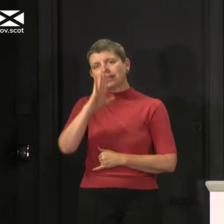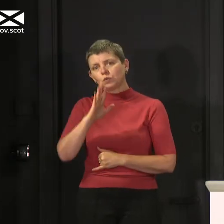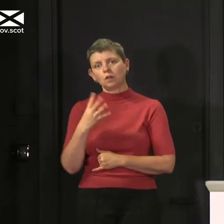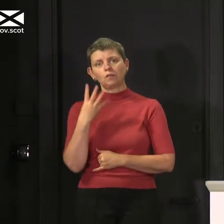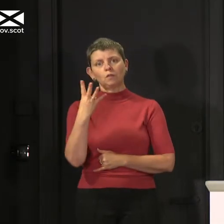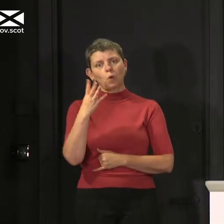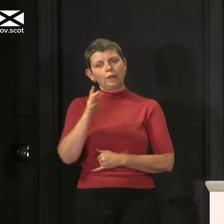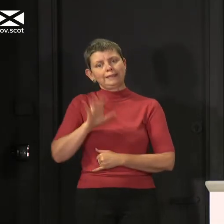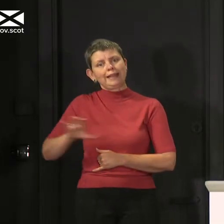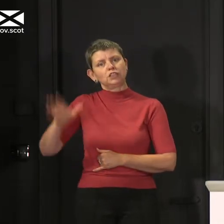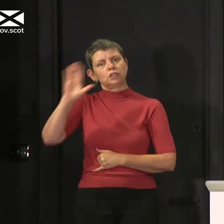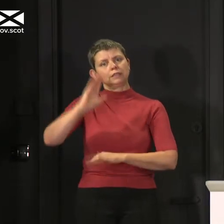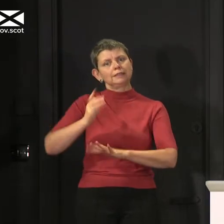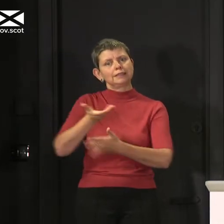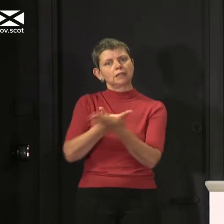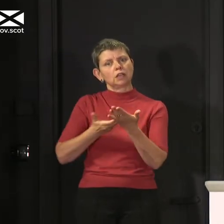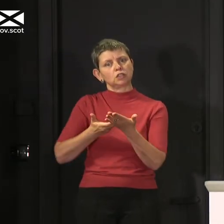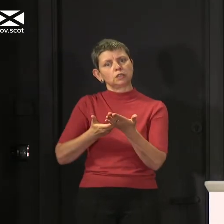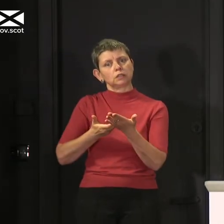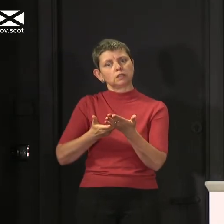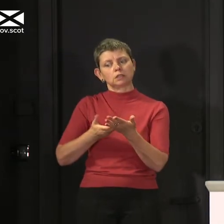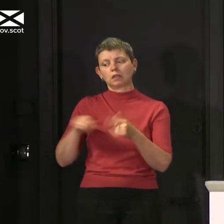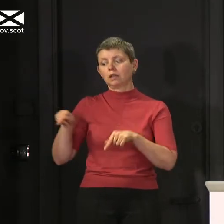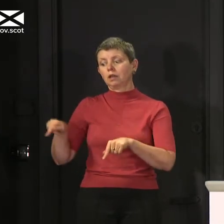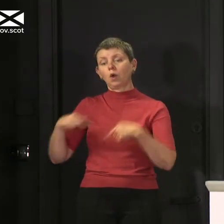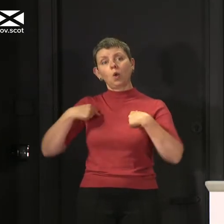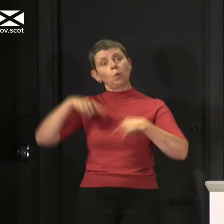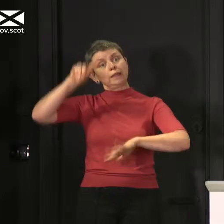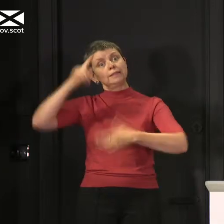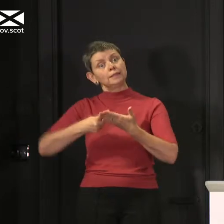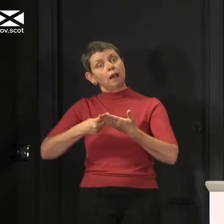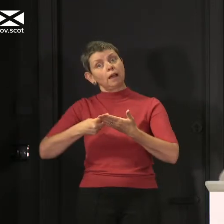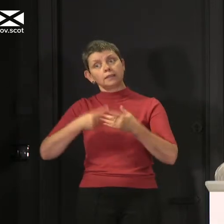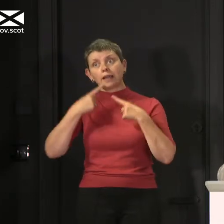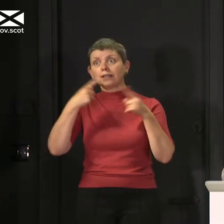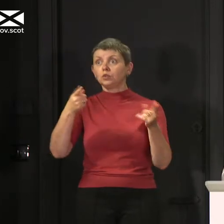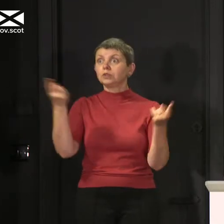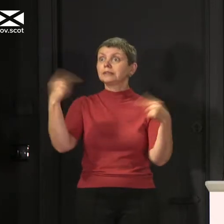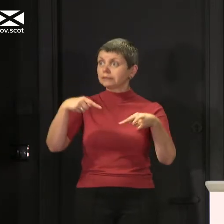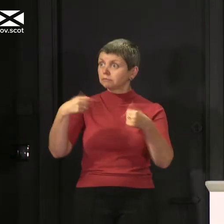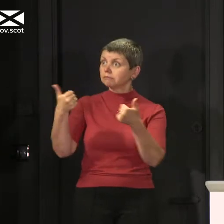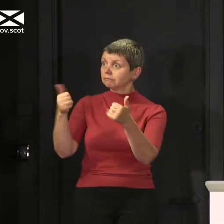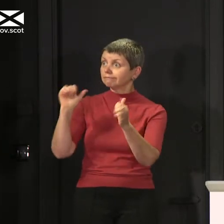to be they make the decision and the other three nations just come along to rubber stamp